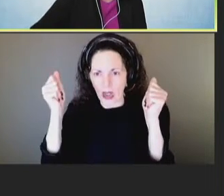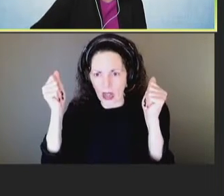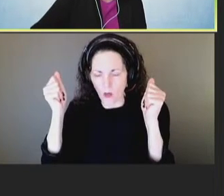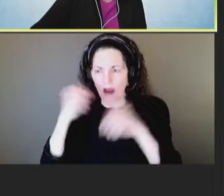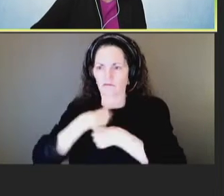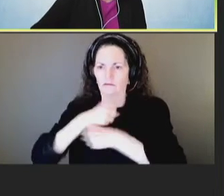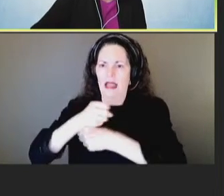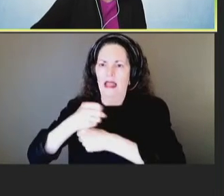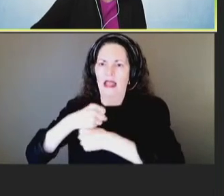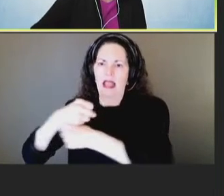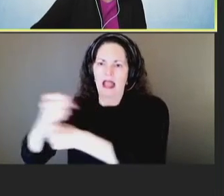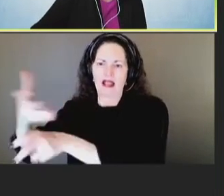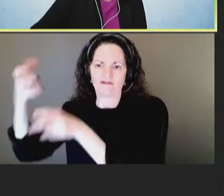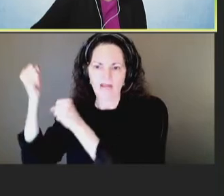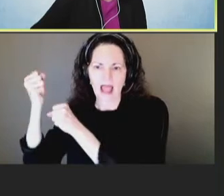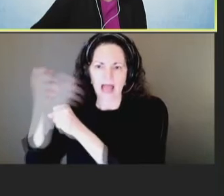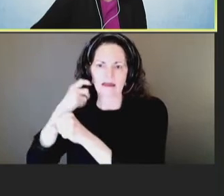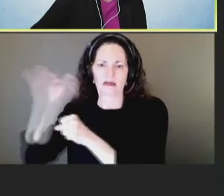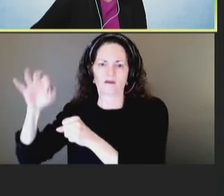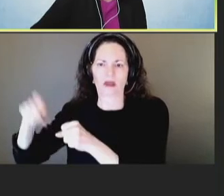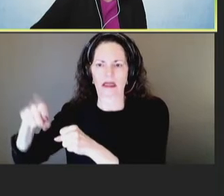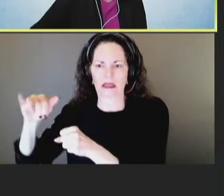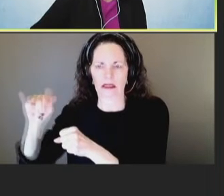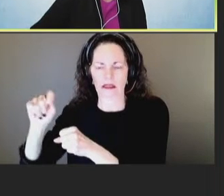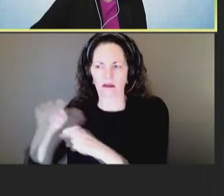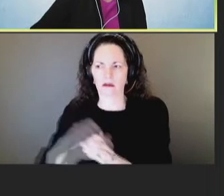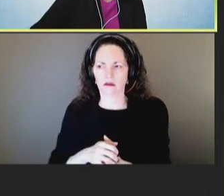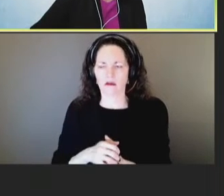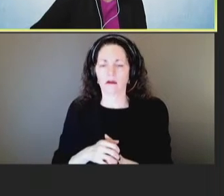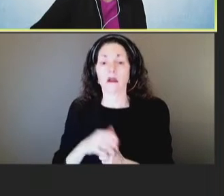possible if the need arises. And because we have these partnerships already in place,